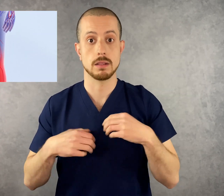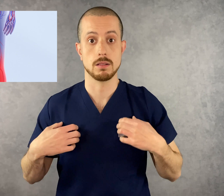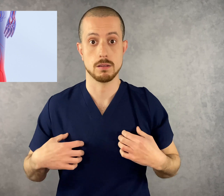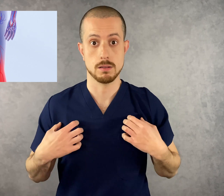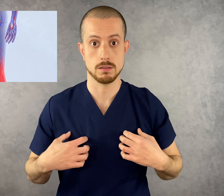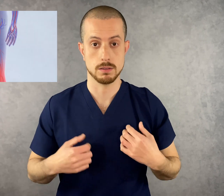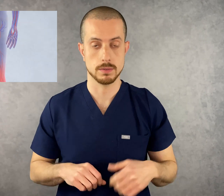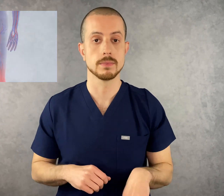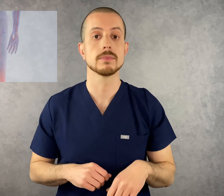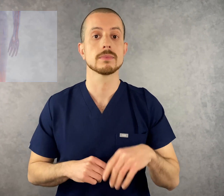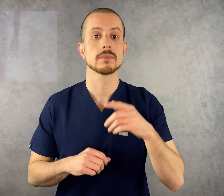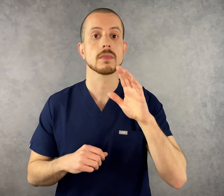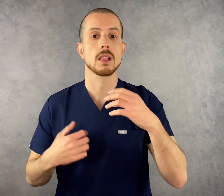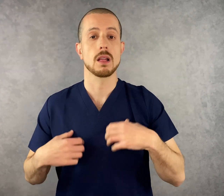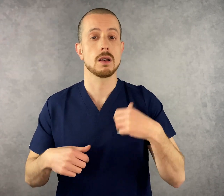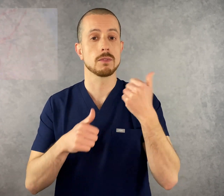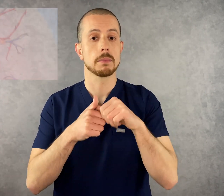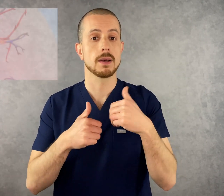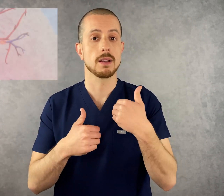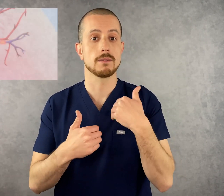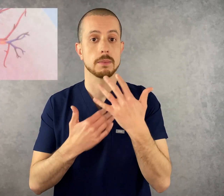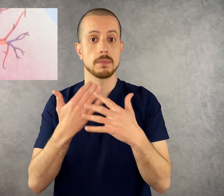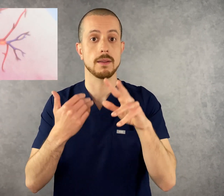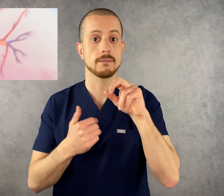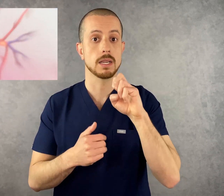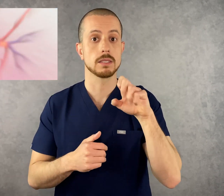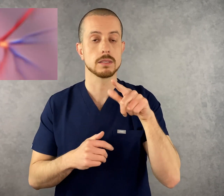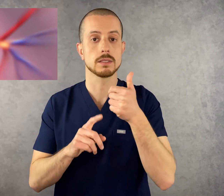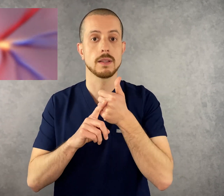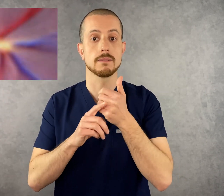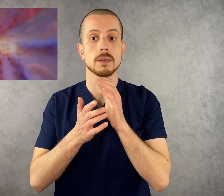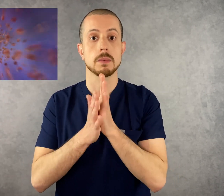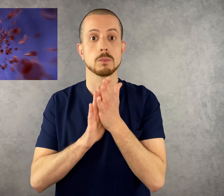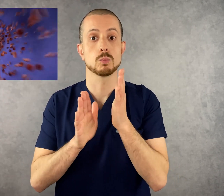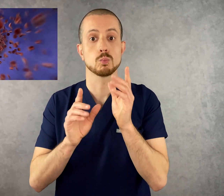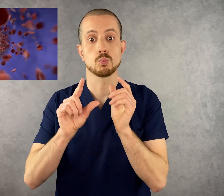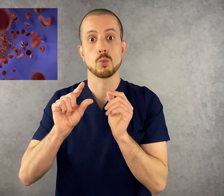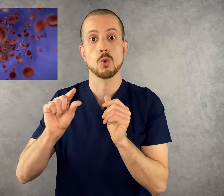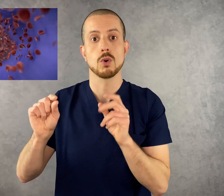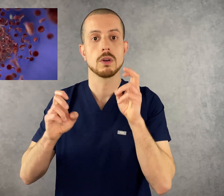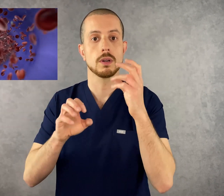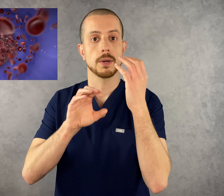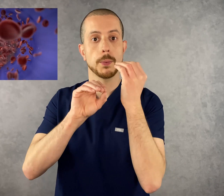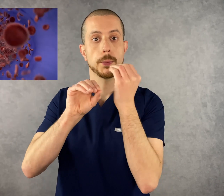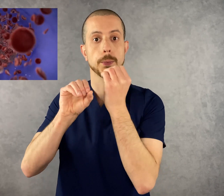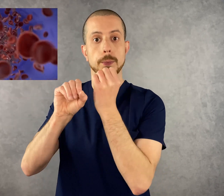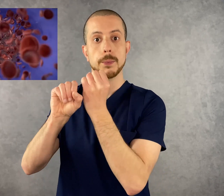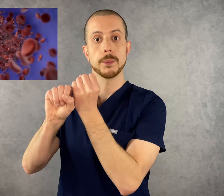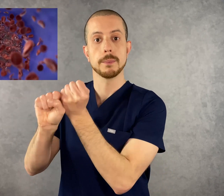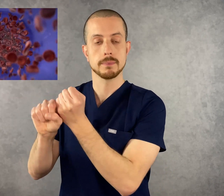remember your lungs have blood vessels that become narrower as you get deeper into the lungs.